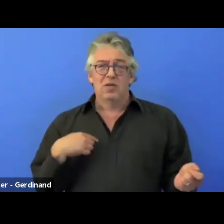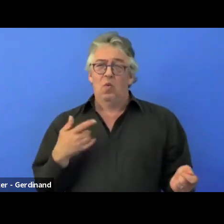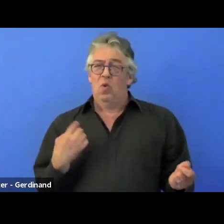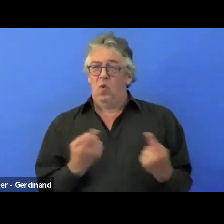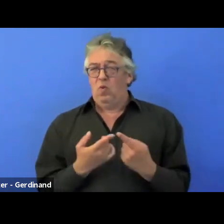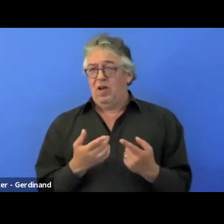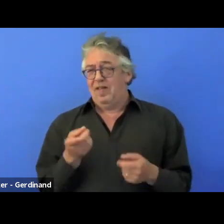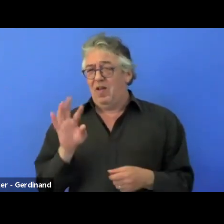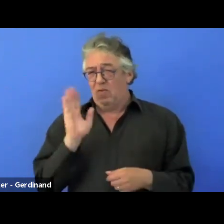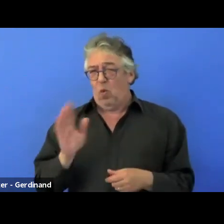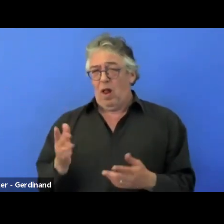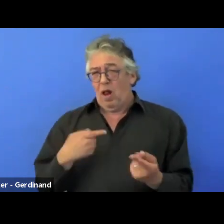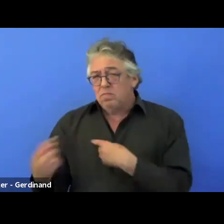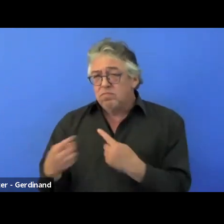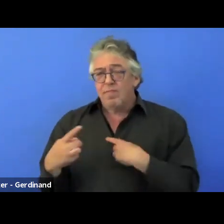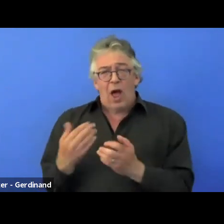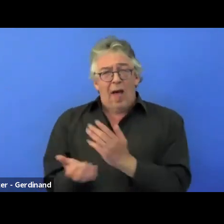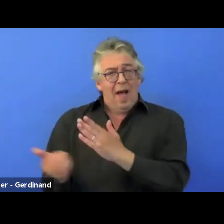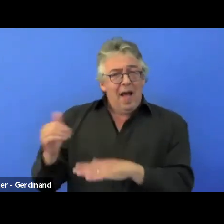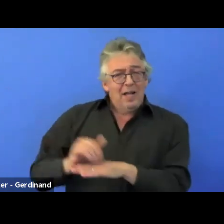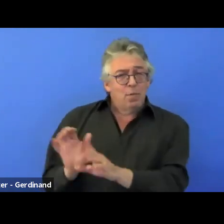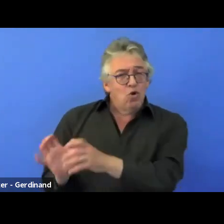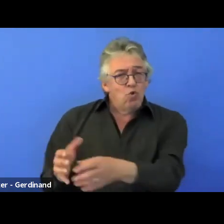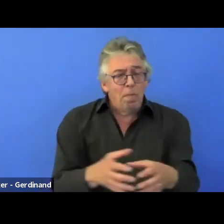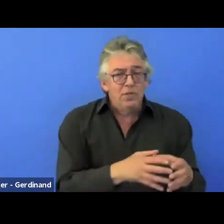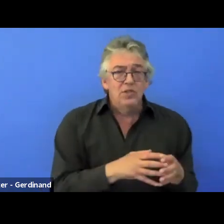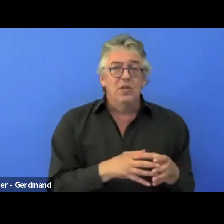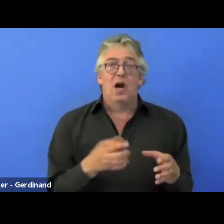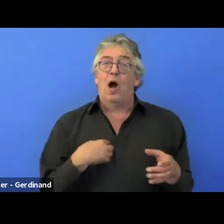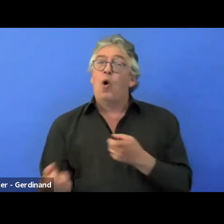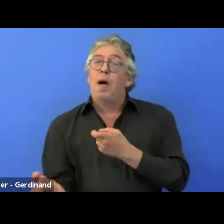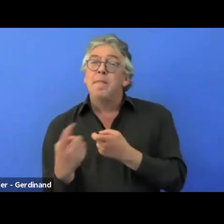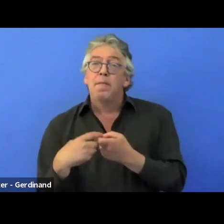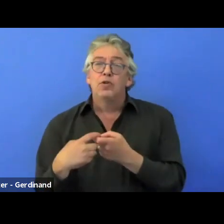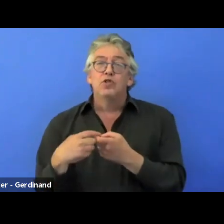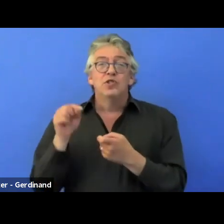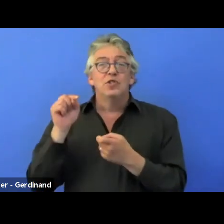and those involved in the transposition of the European Accessibility Act